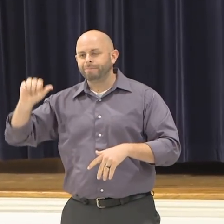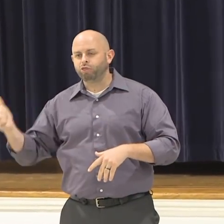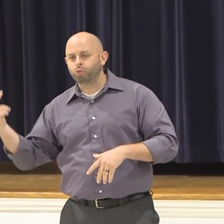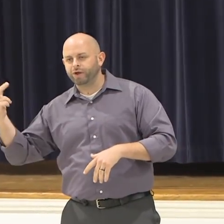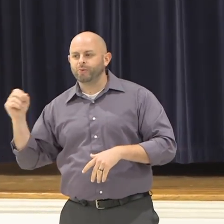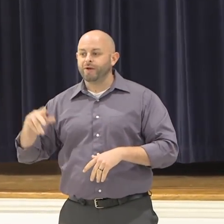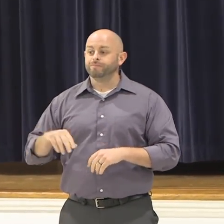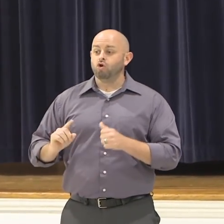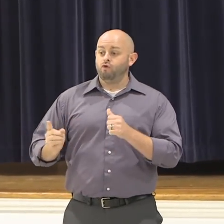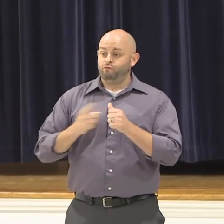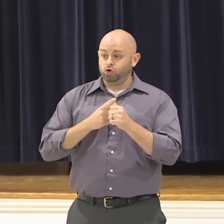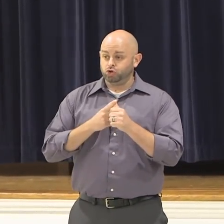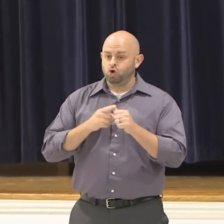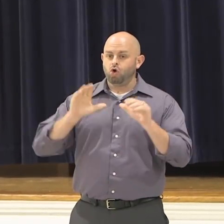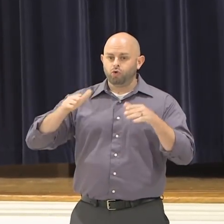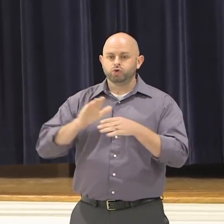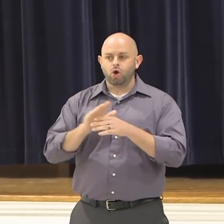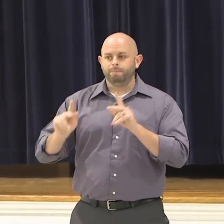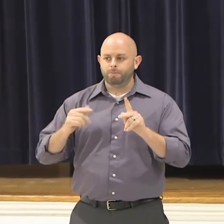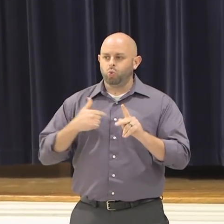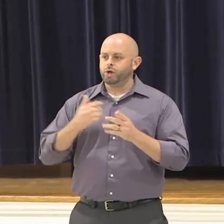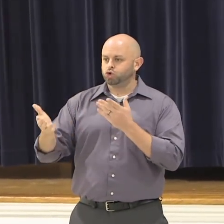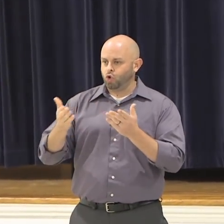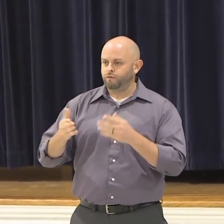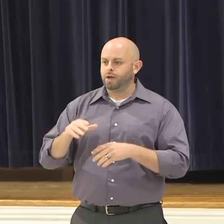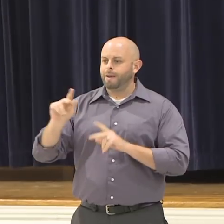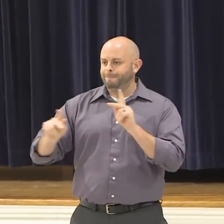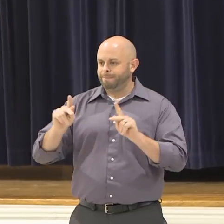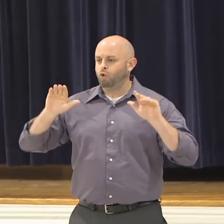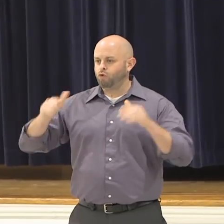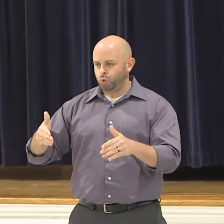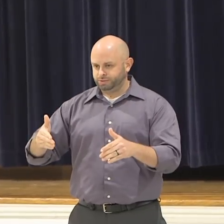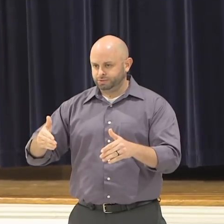first it's a focus on those we serve it's being people focused right making